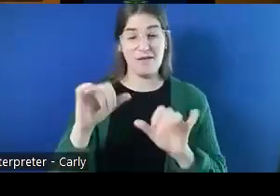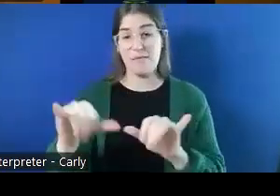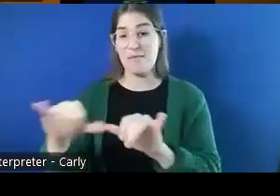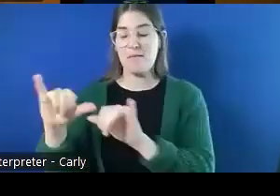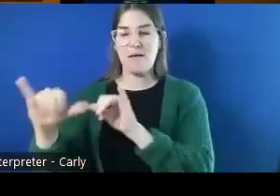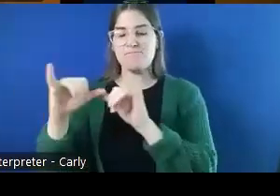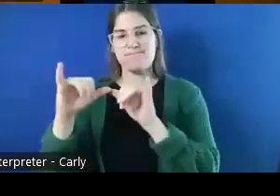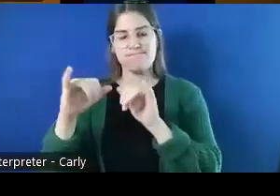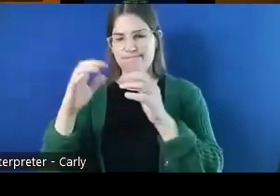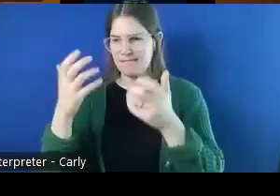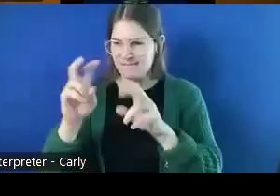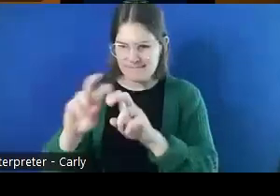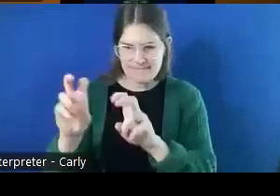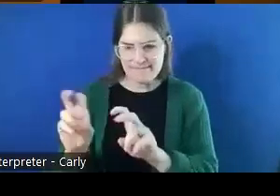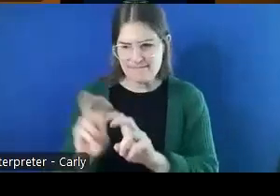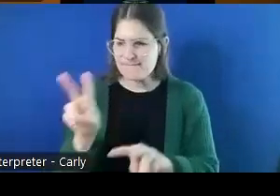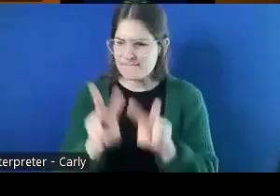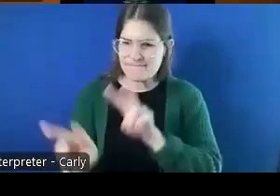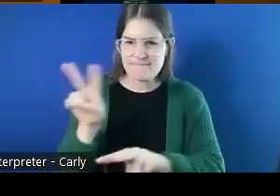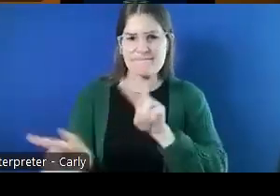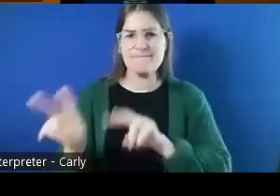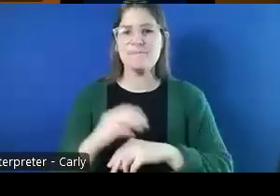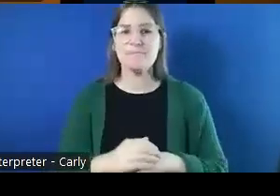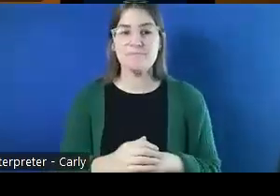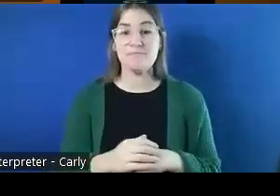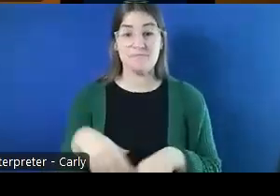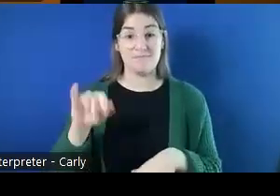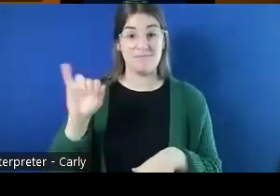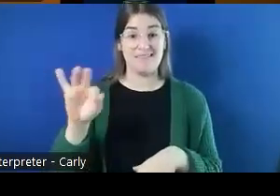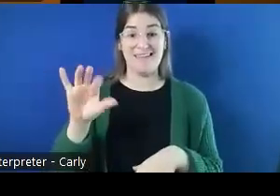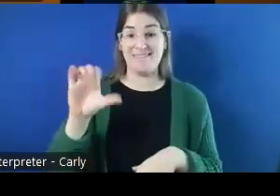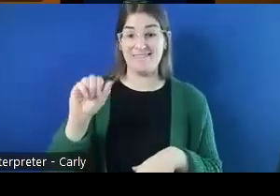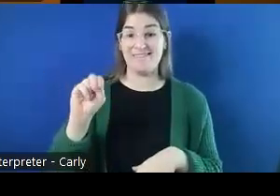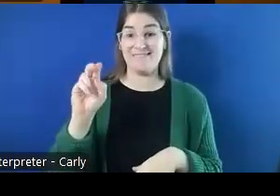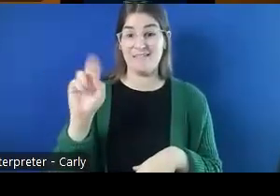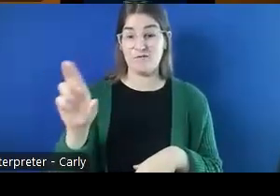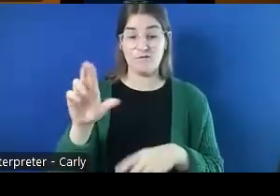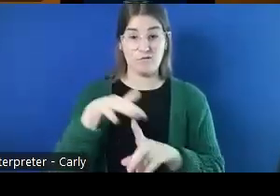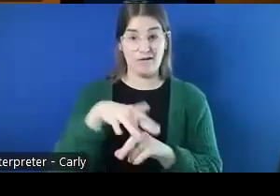outside of cancer but I think pulling this into a cancer context with the diad supports their